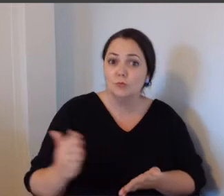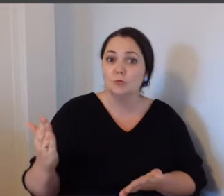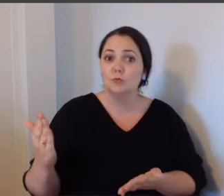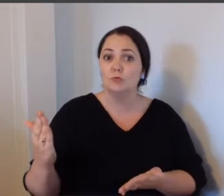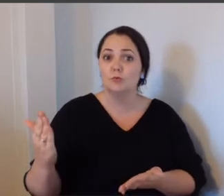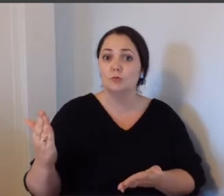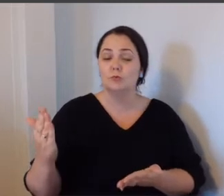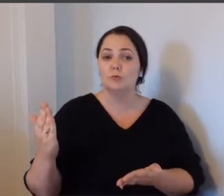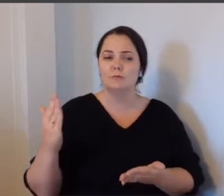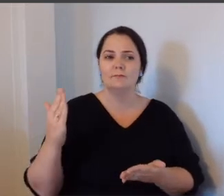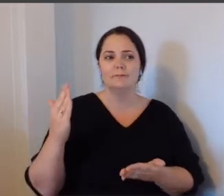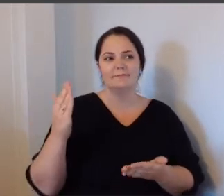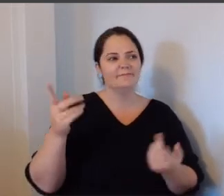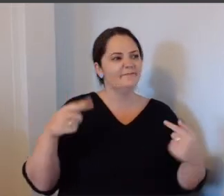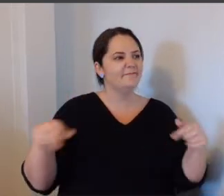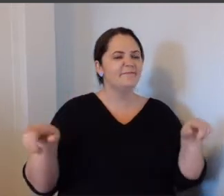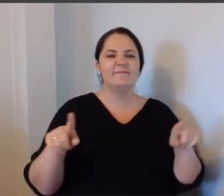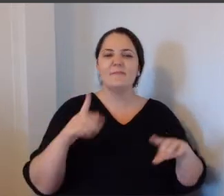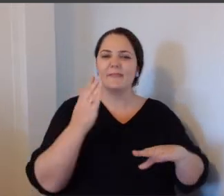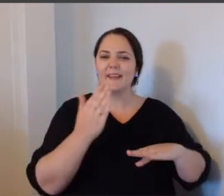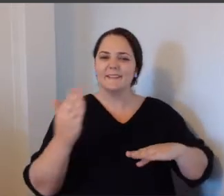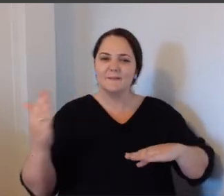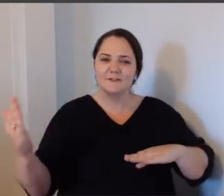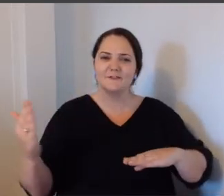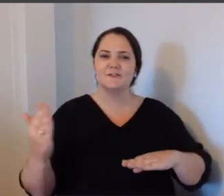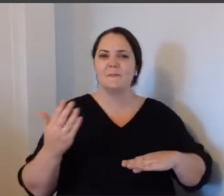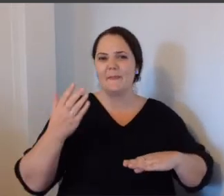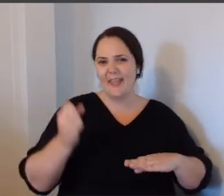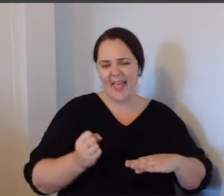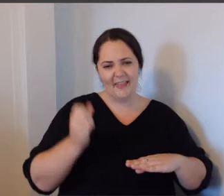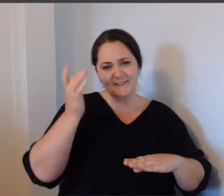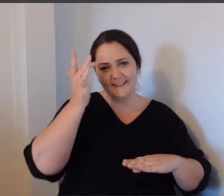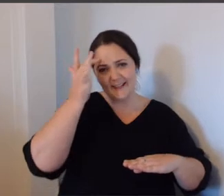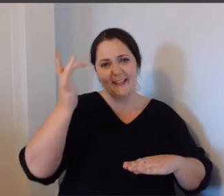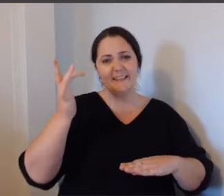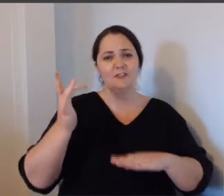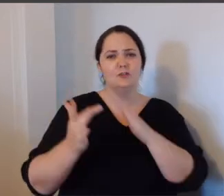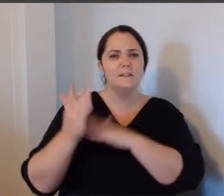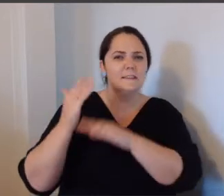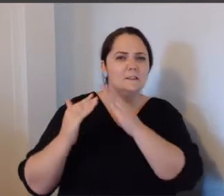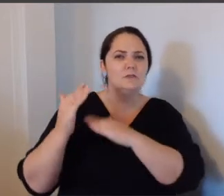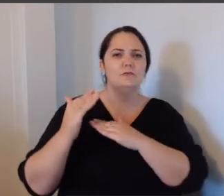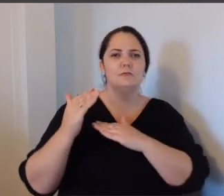necessarily benign or neutral things. Exhibitions create and contain traces of intellectual history